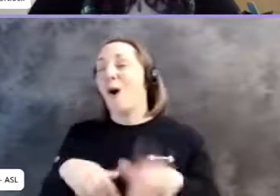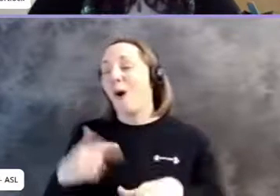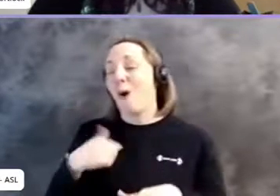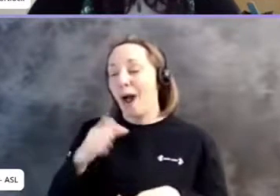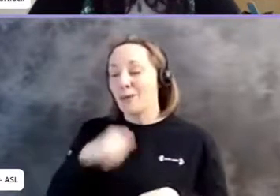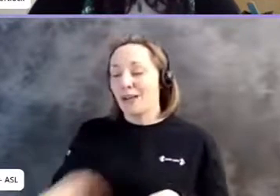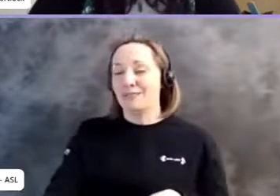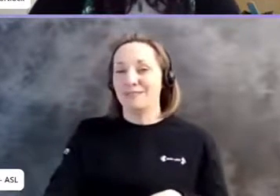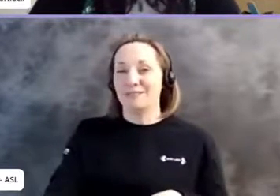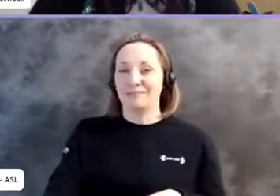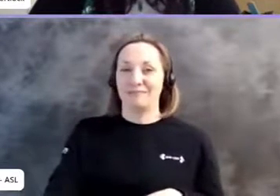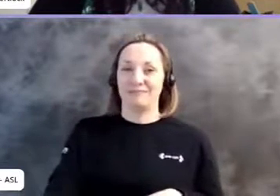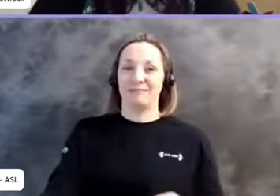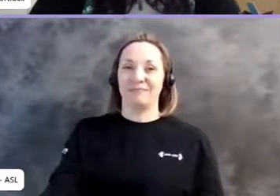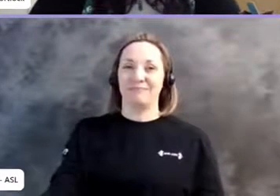benefit you can get.